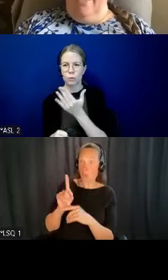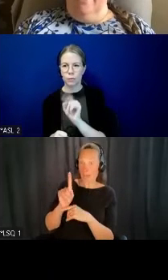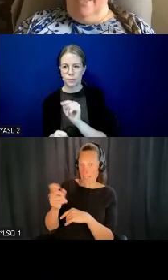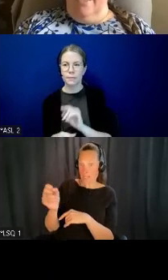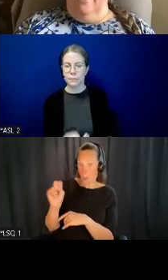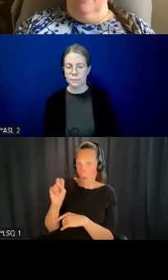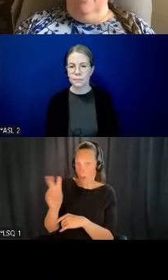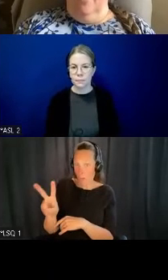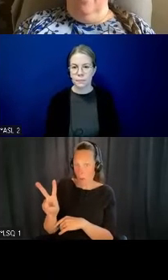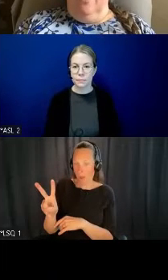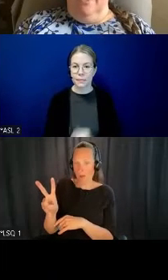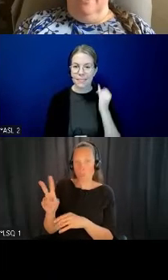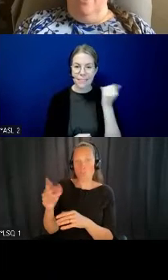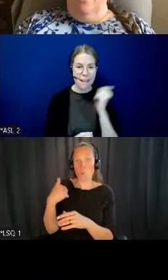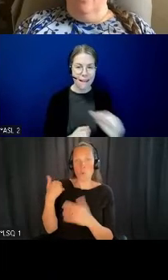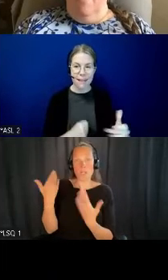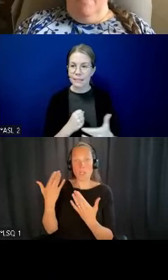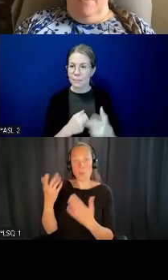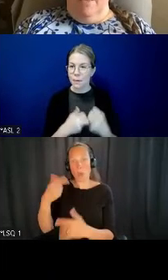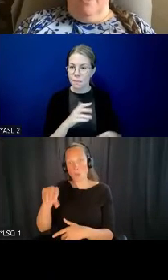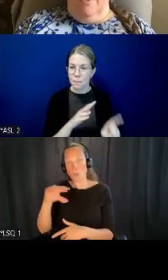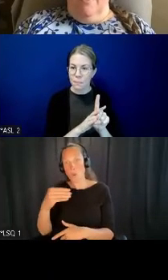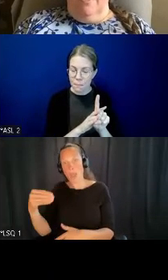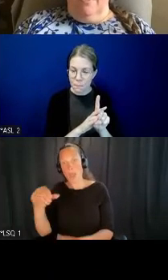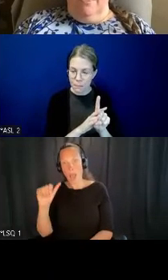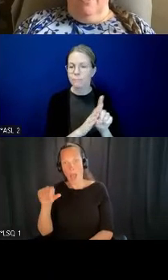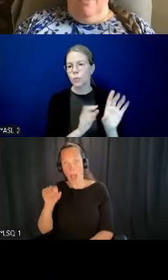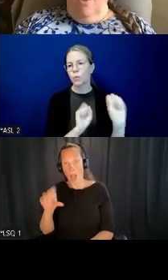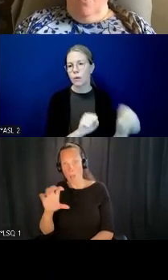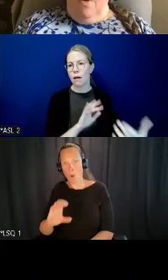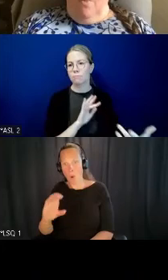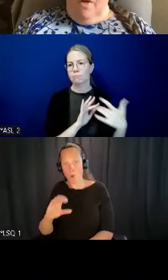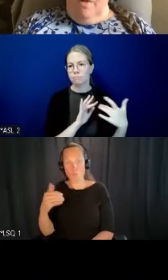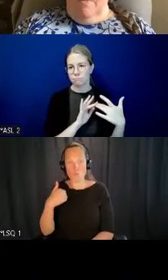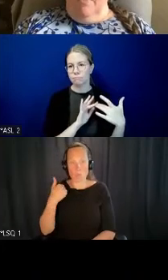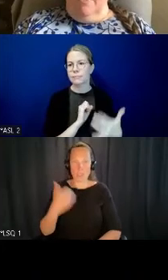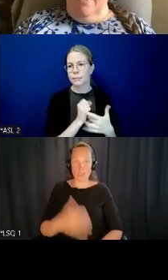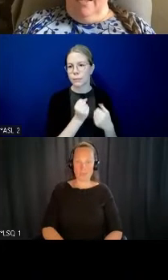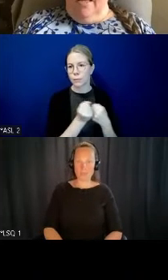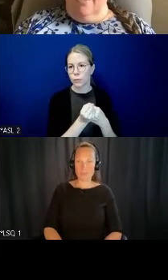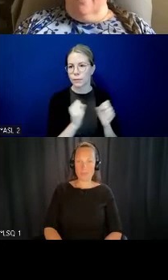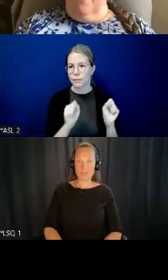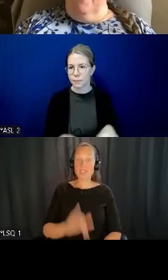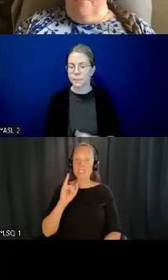YOU WITH ANY TECHNICAL DIFFICULTIES YOU MAY BE EXPERIENCING. WE WILL BE PUTTING THE LINK TO